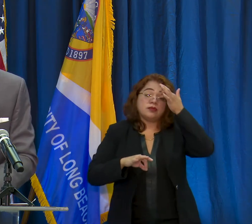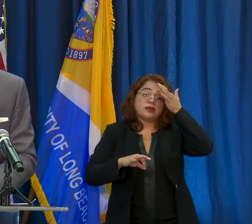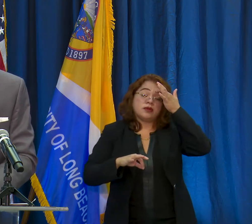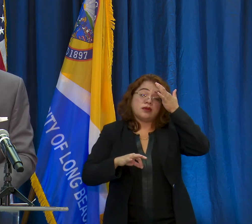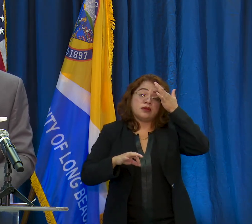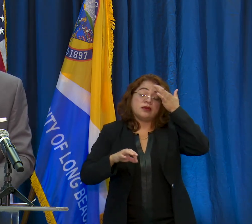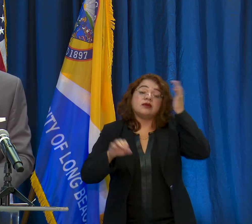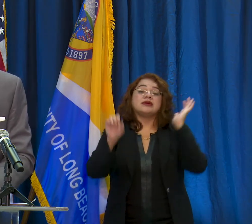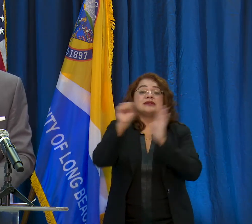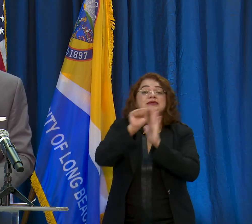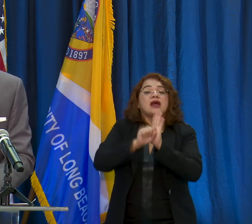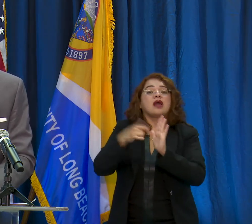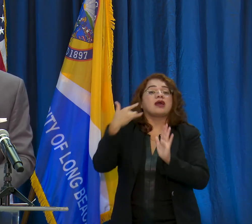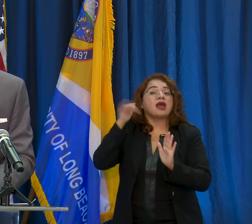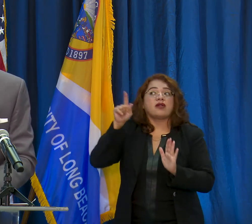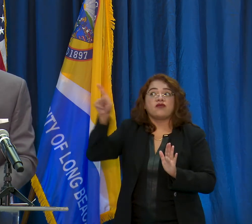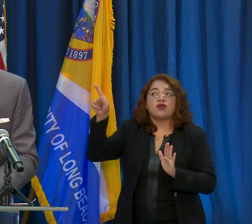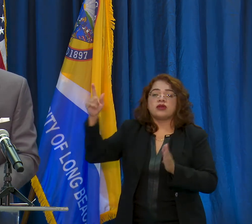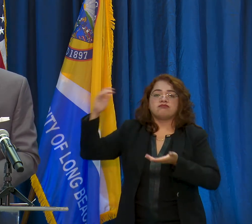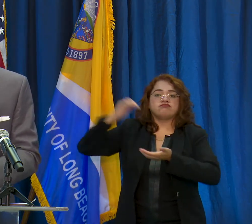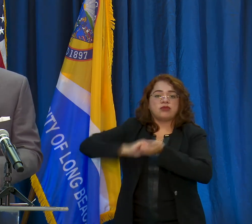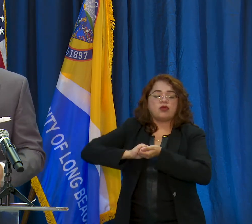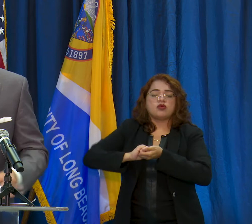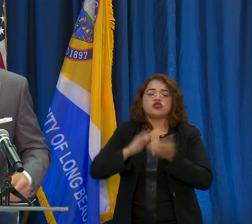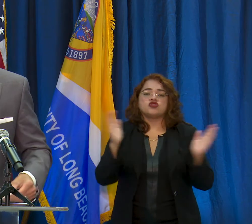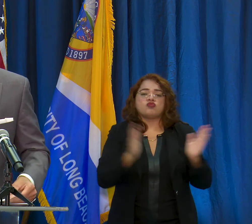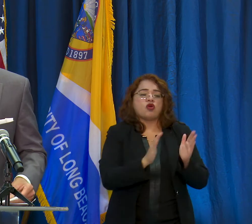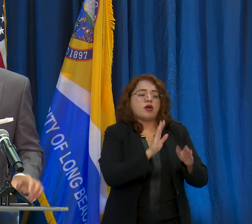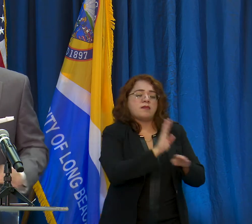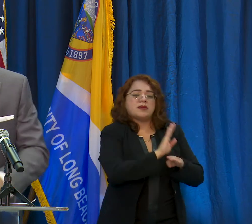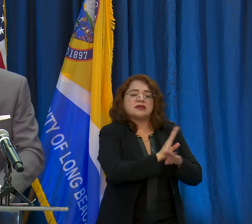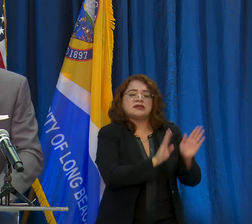and the Small Business Development Center and will provide